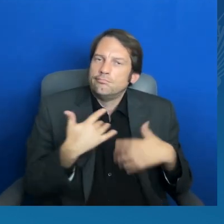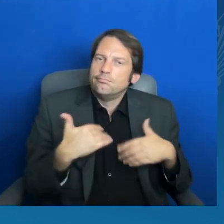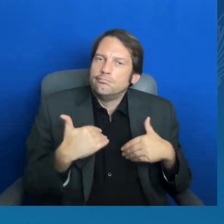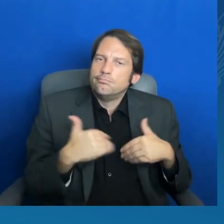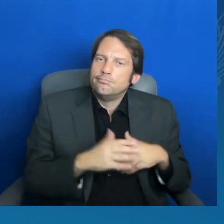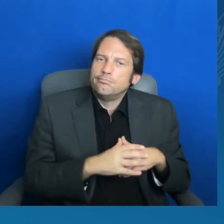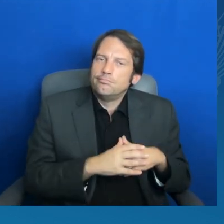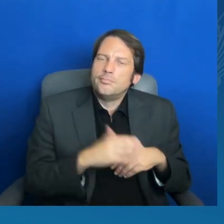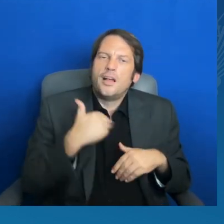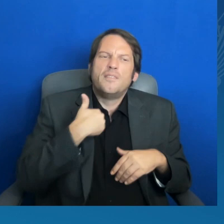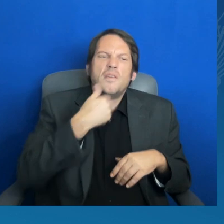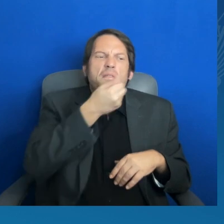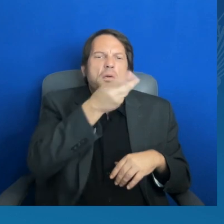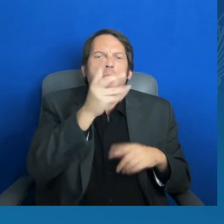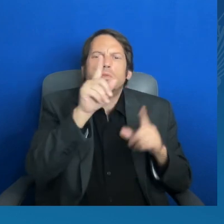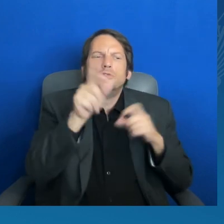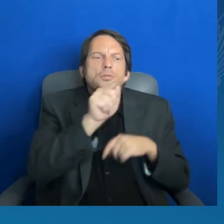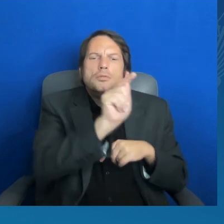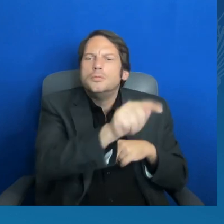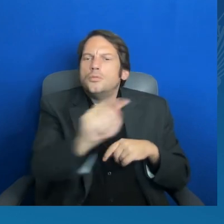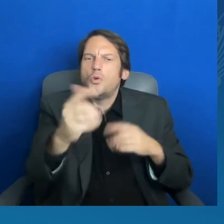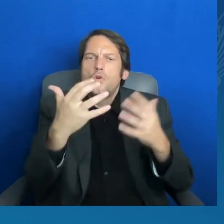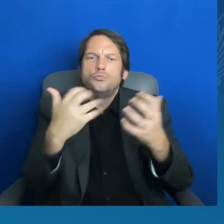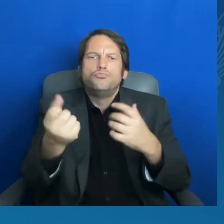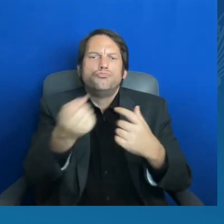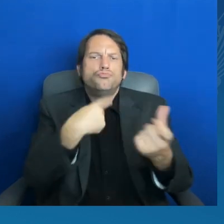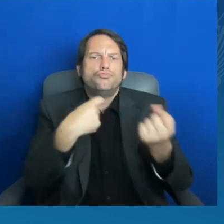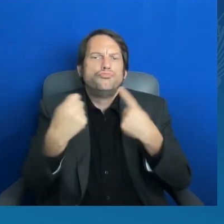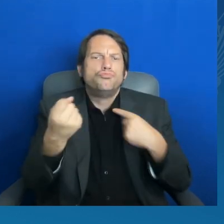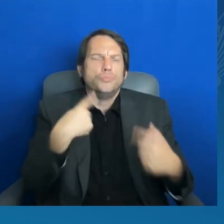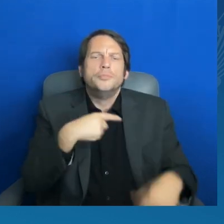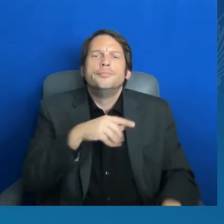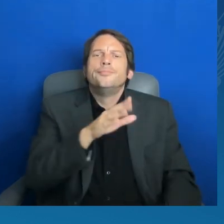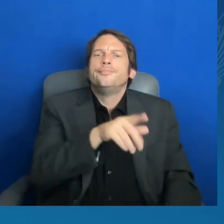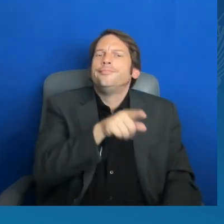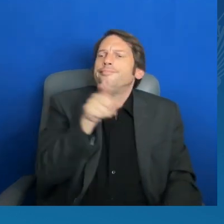Mr. George: Brenda is on the home team. The Vice President: Oh, I see. There she is.